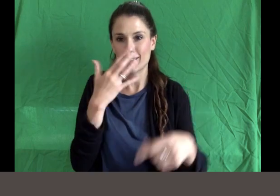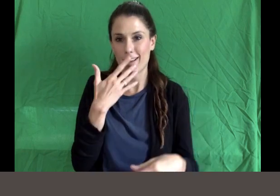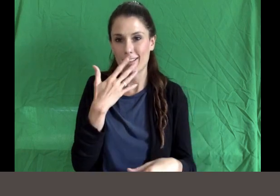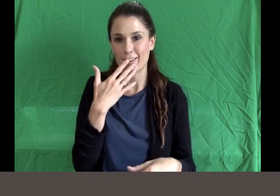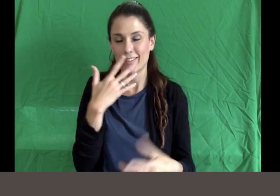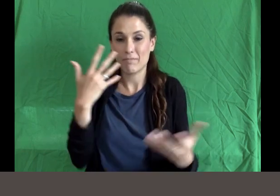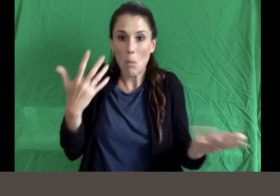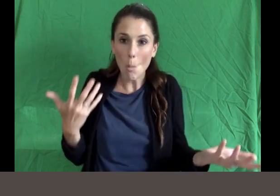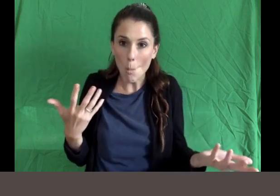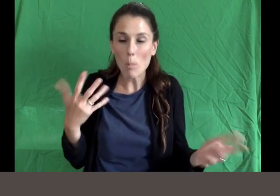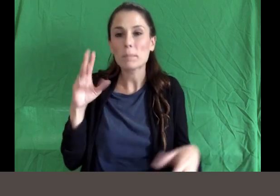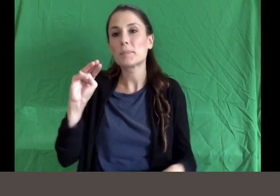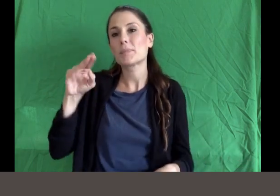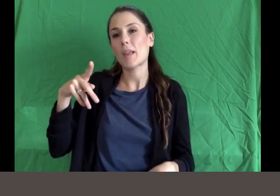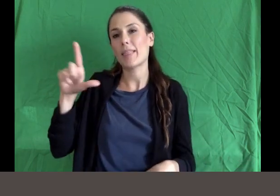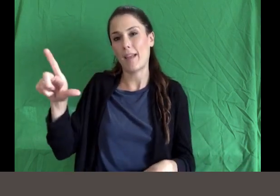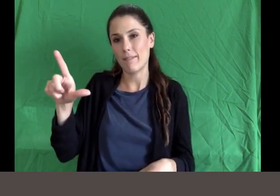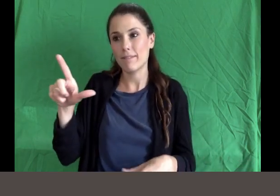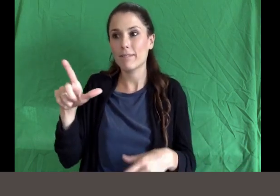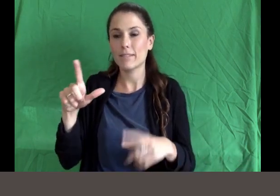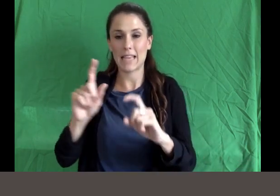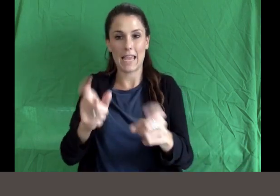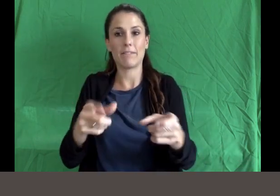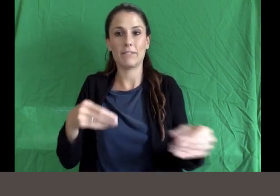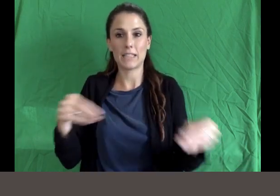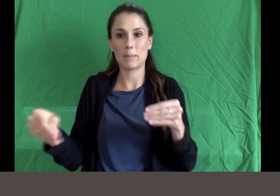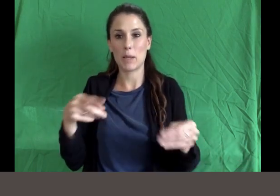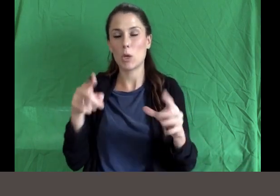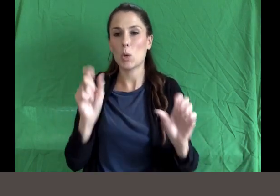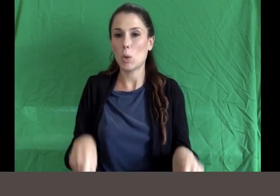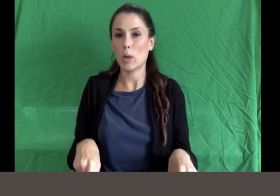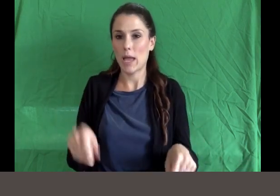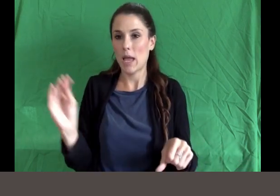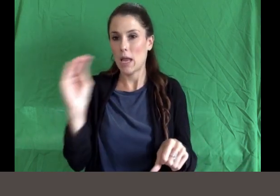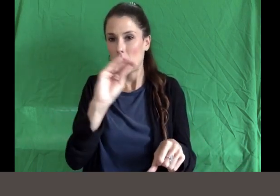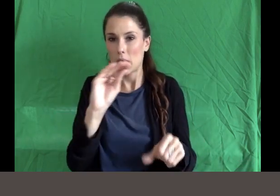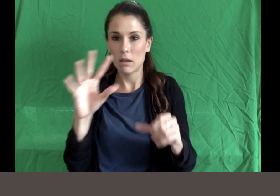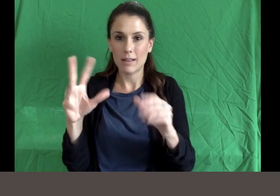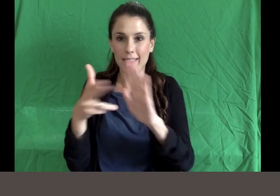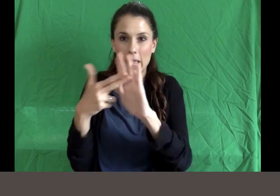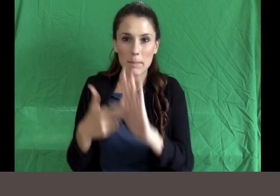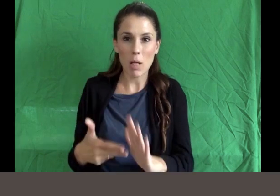want the last thing that we can go ahead and do we can actually completely remove the bottom axis